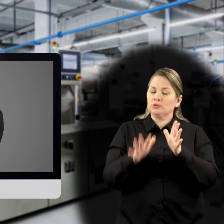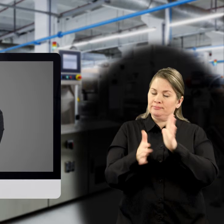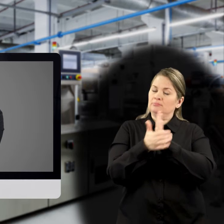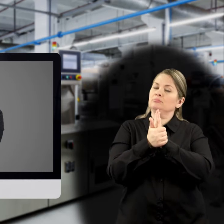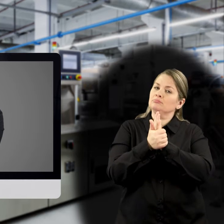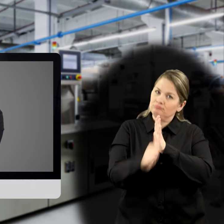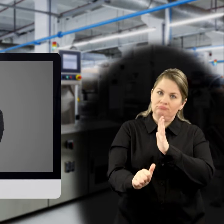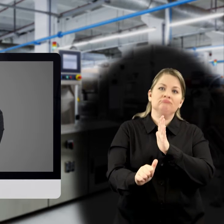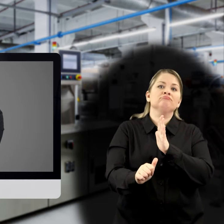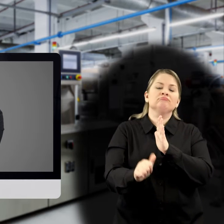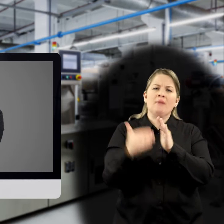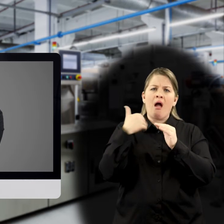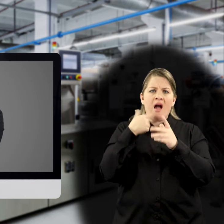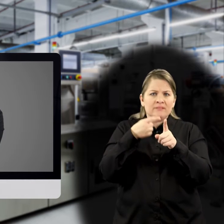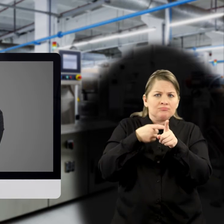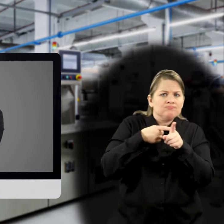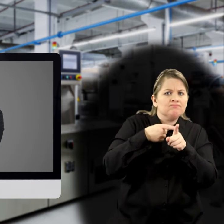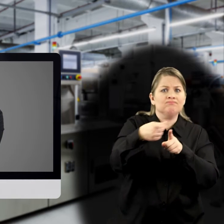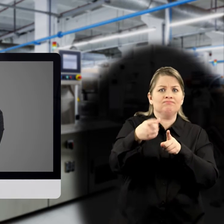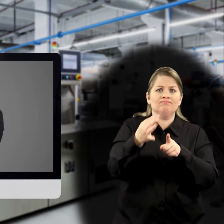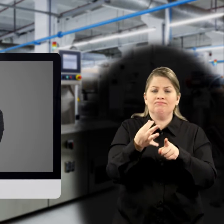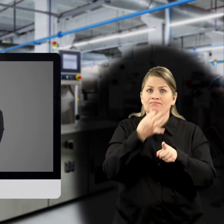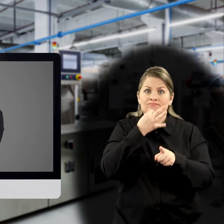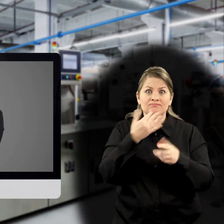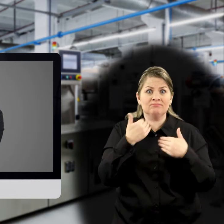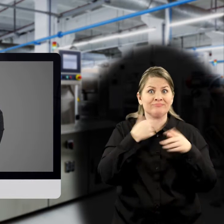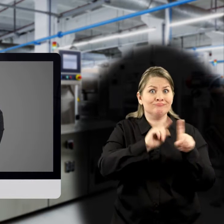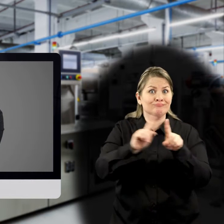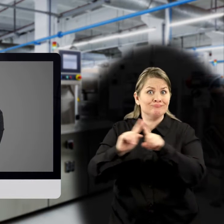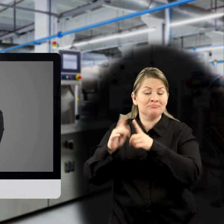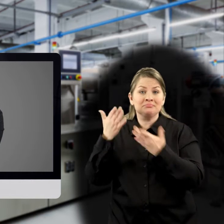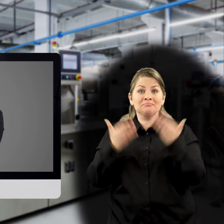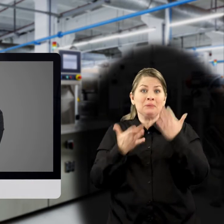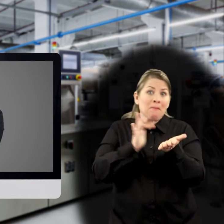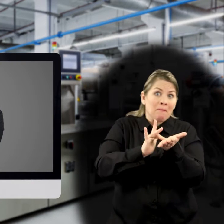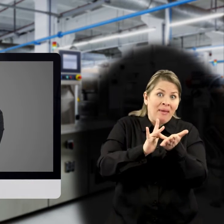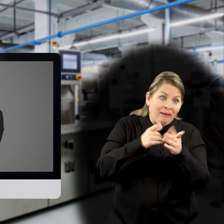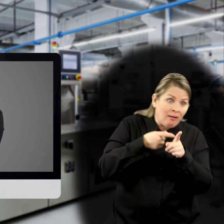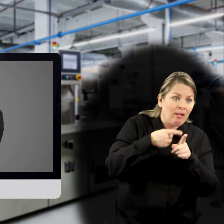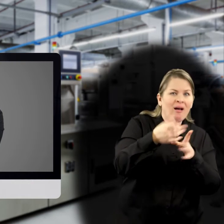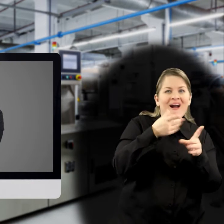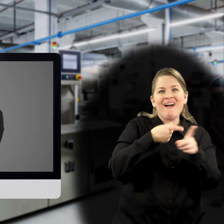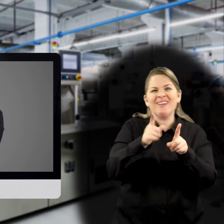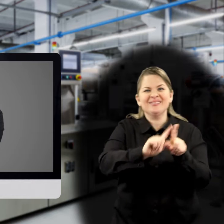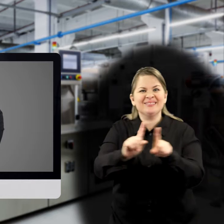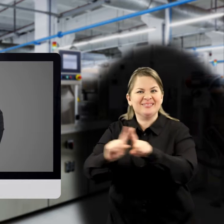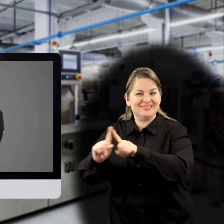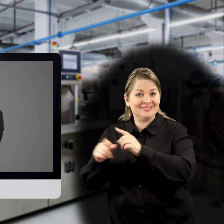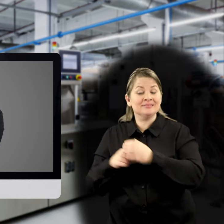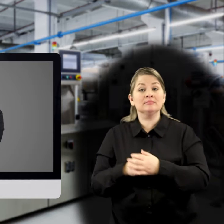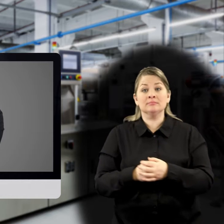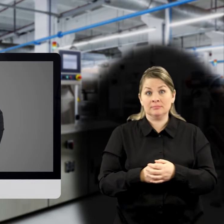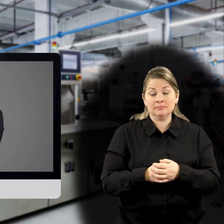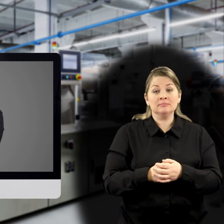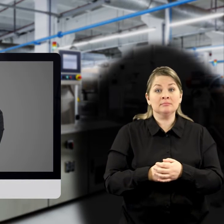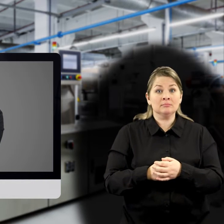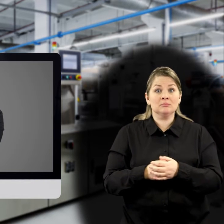Most VRI referral services have access to qualified interpreters with different areas of expertise.